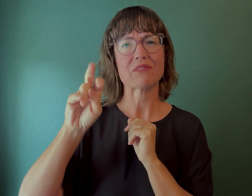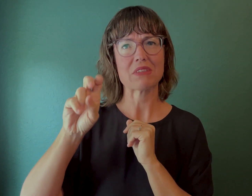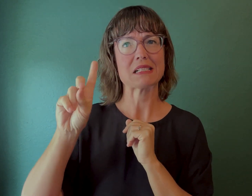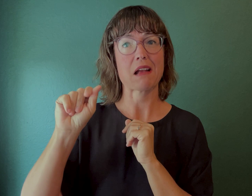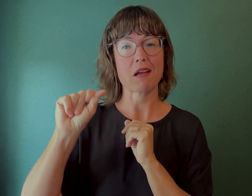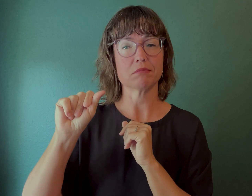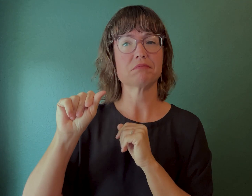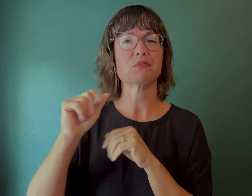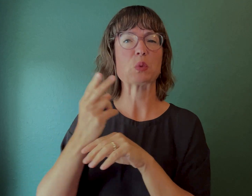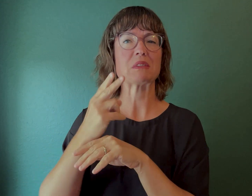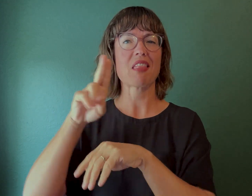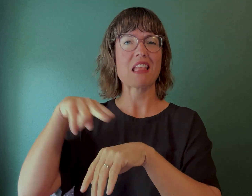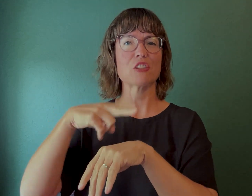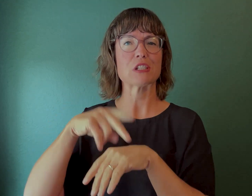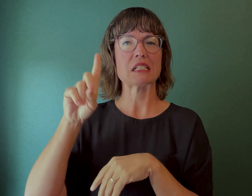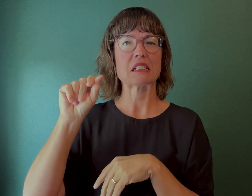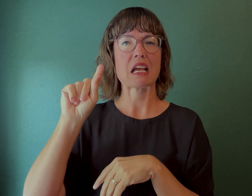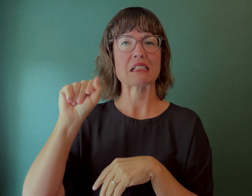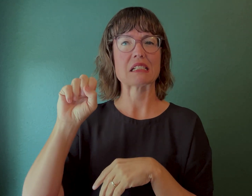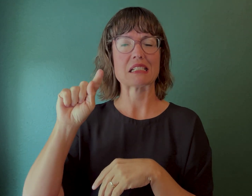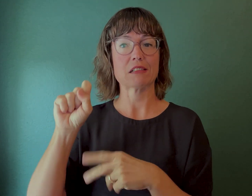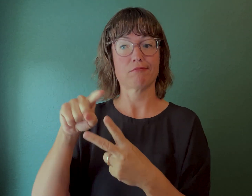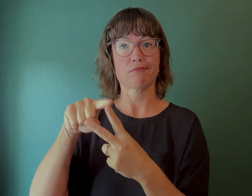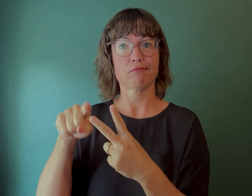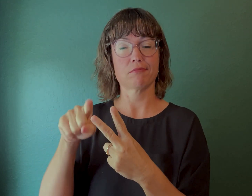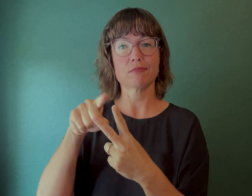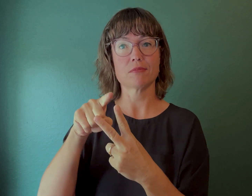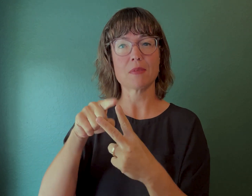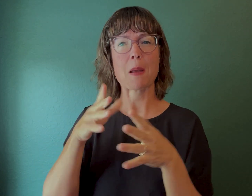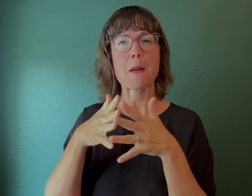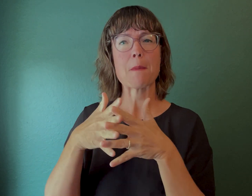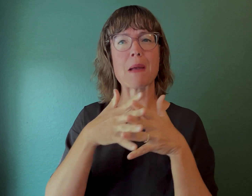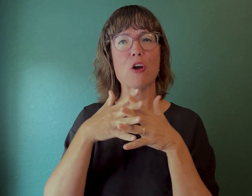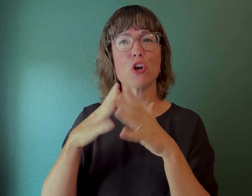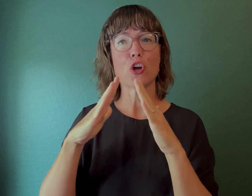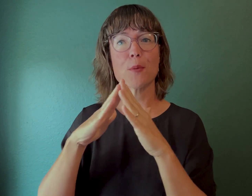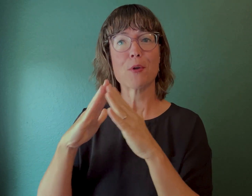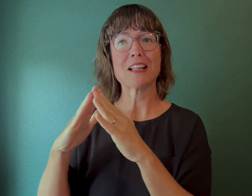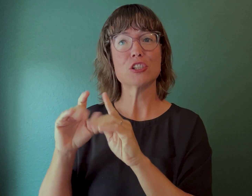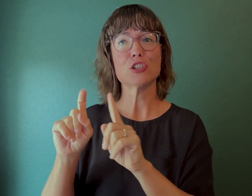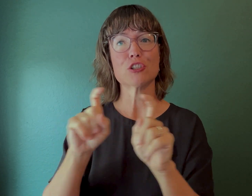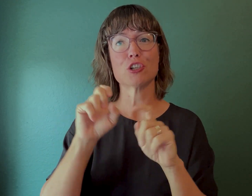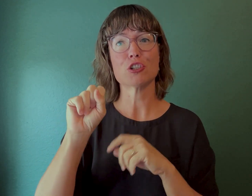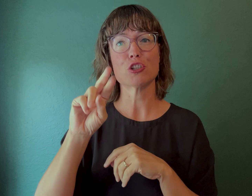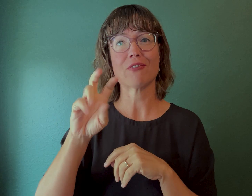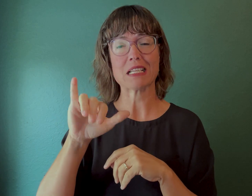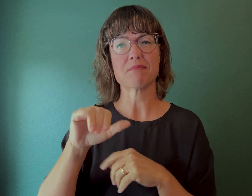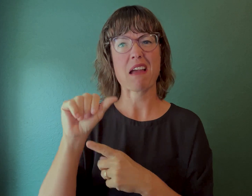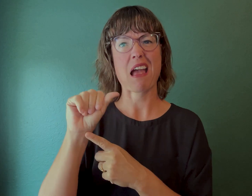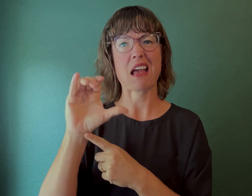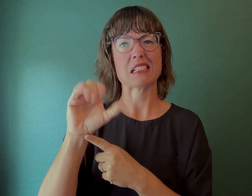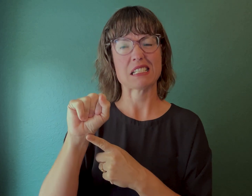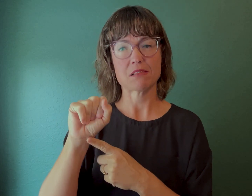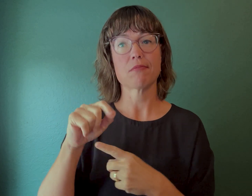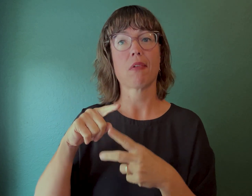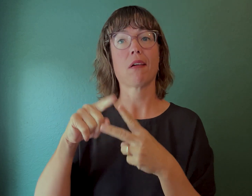using two national data sets. These are the American Community Survey, or ACS